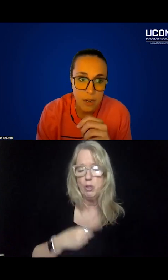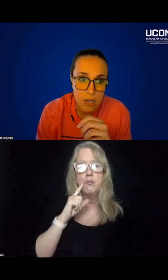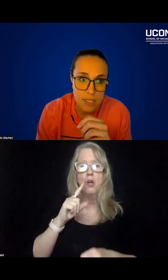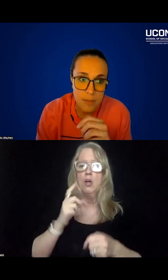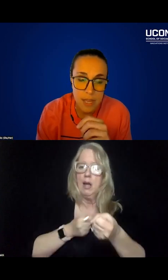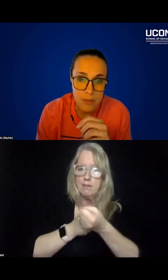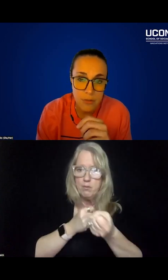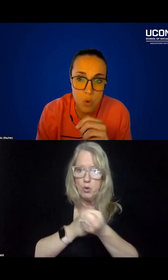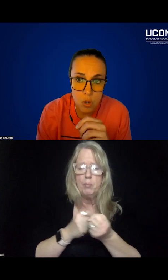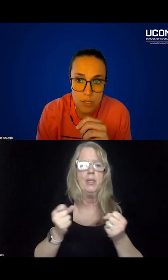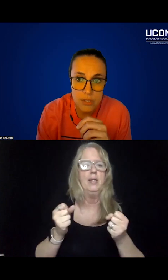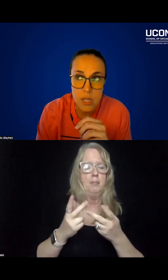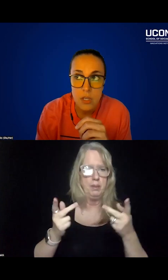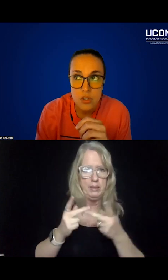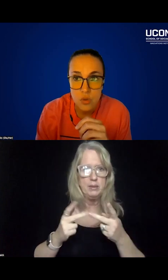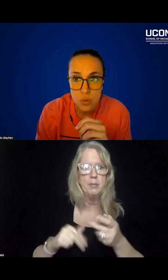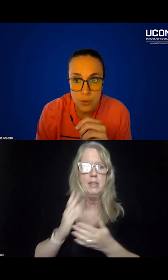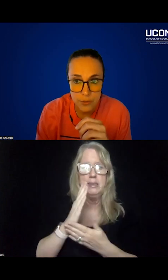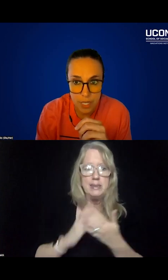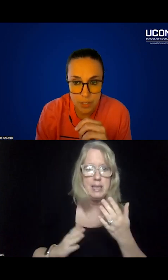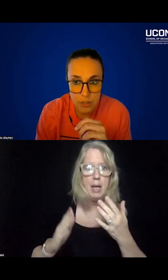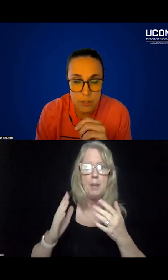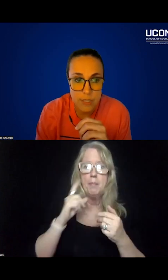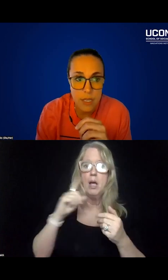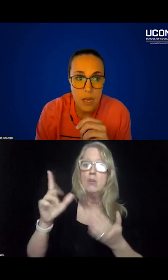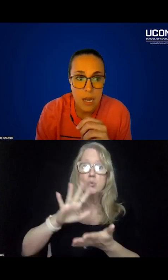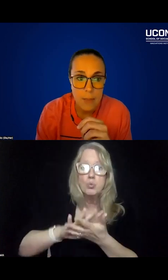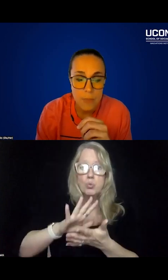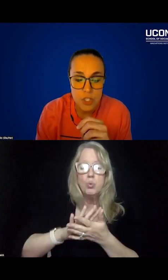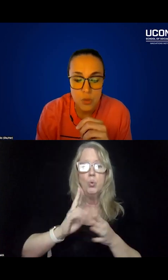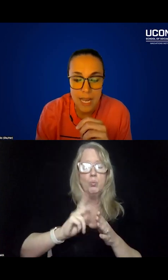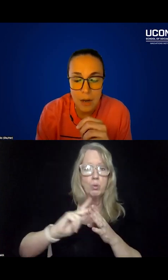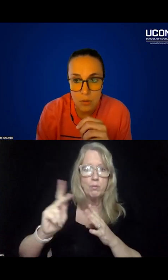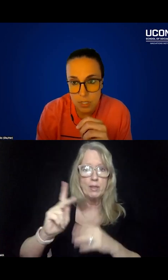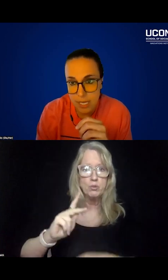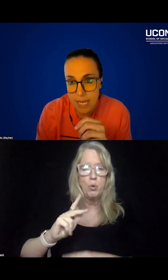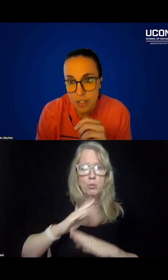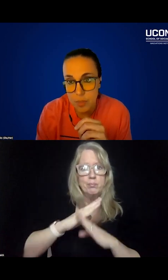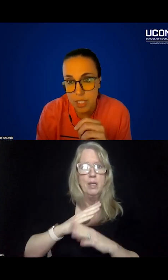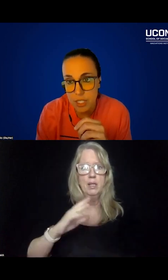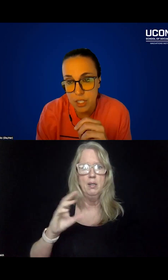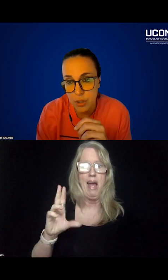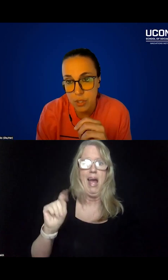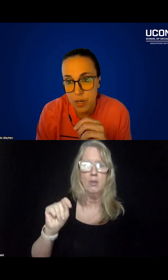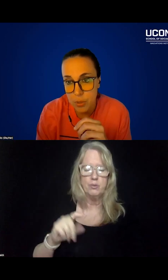THERE ARE OTHERS THAT FORCE SCHOOL PROFESSIONALS TO OUT A LGBTQ